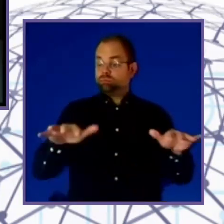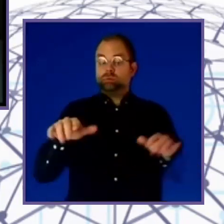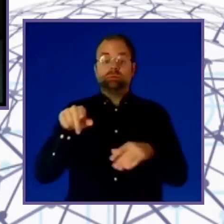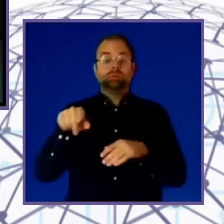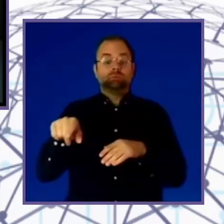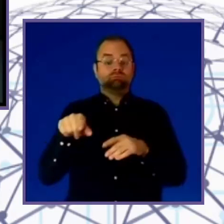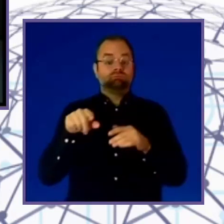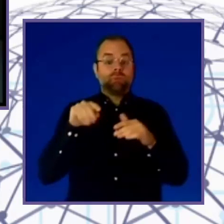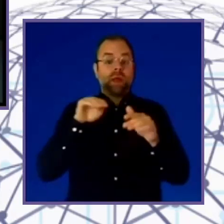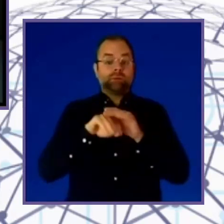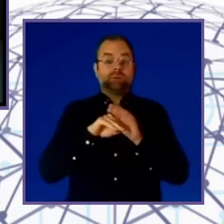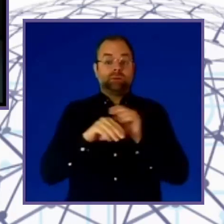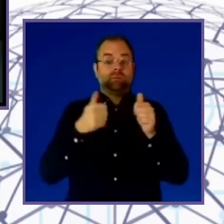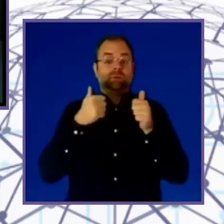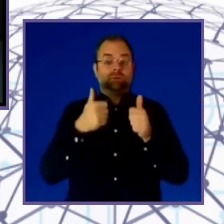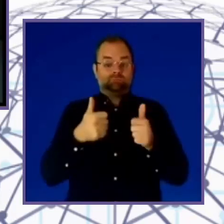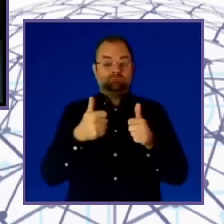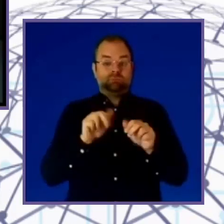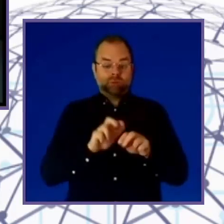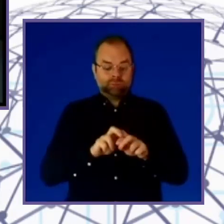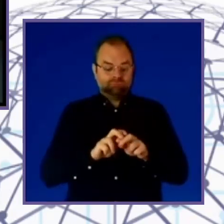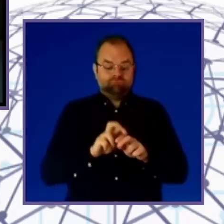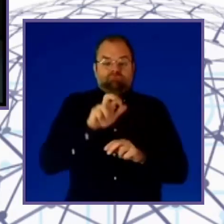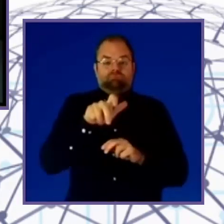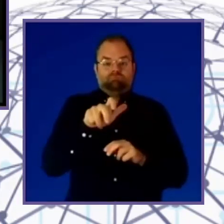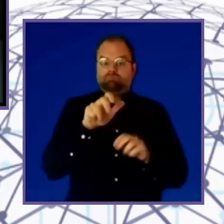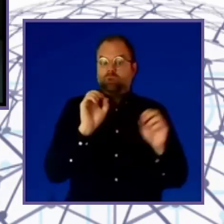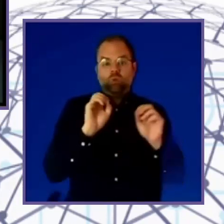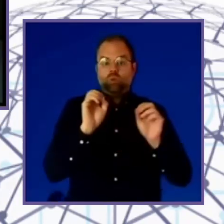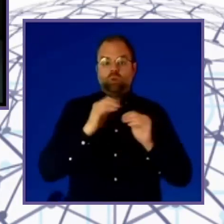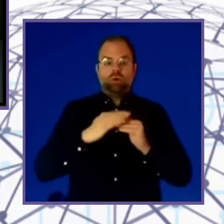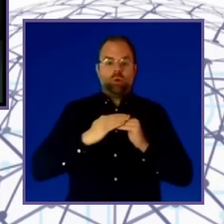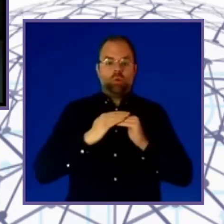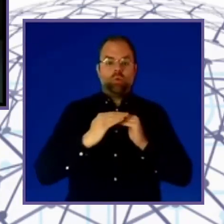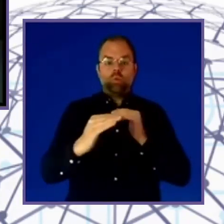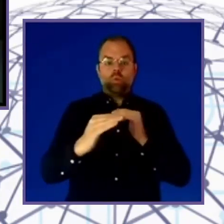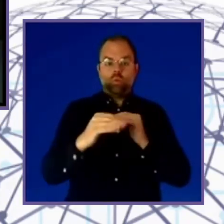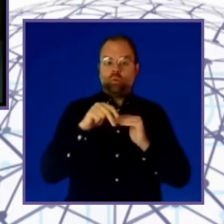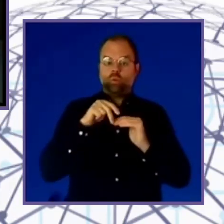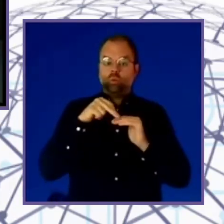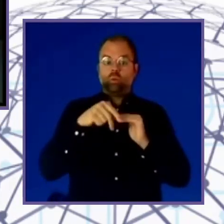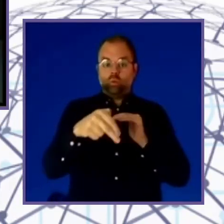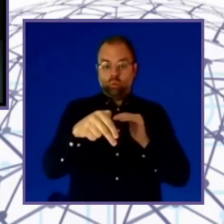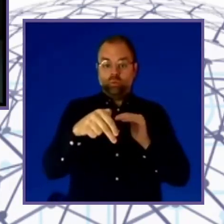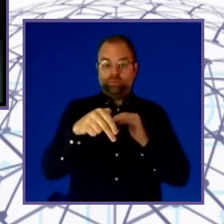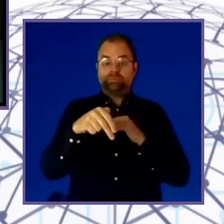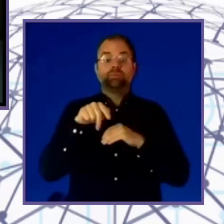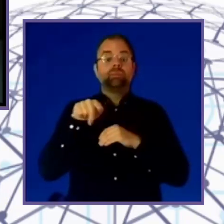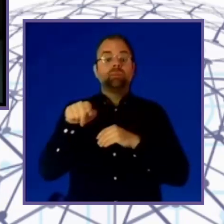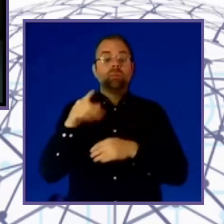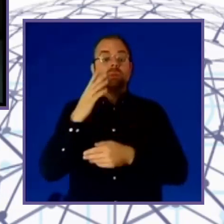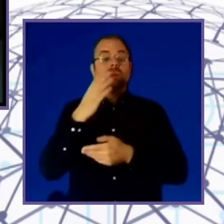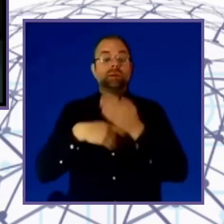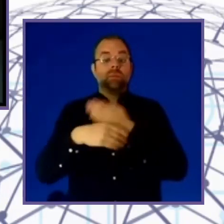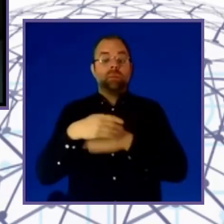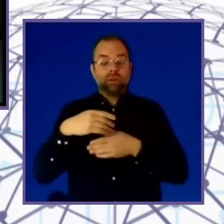Westminister NHS Trust. In the campaign, and they asked the Minister for his support. Even though